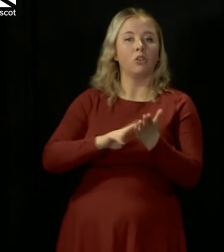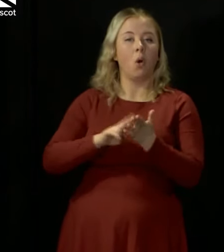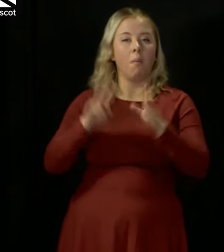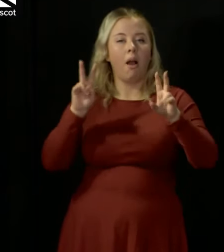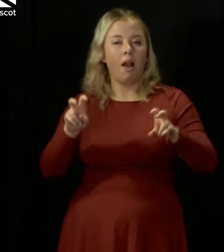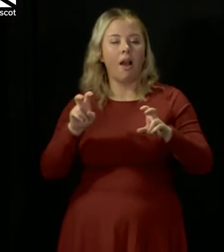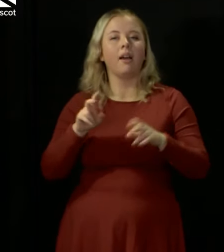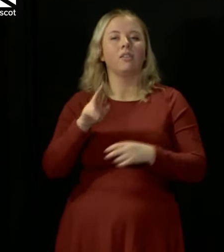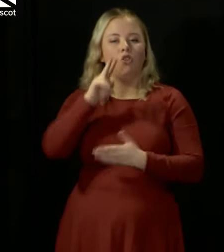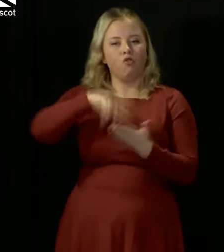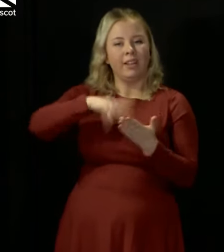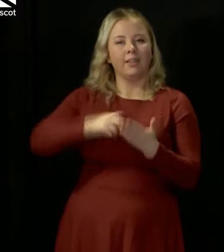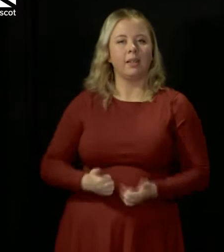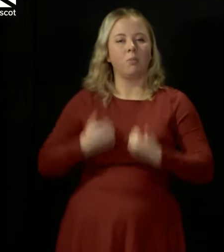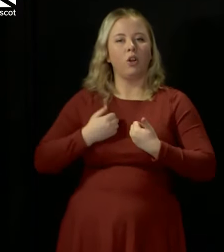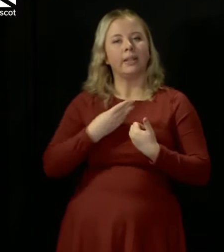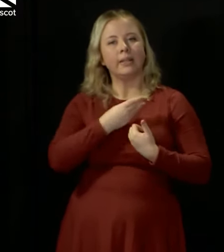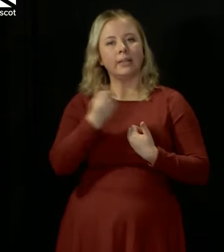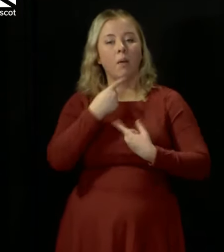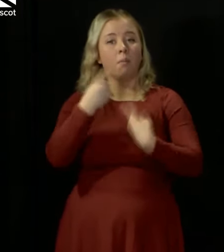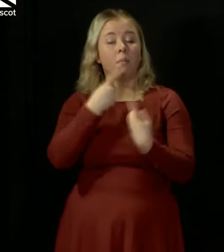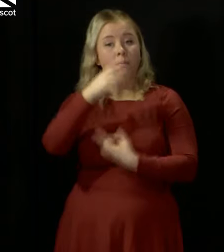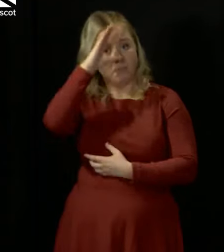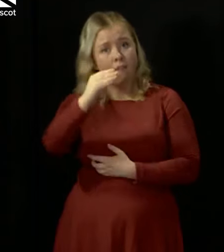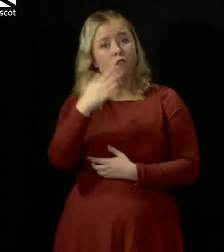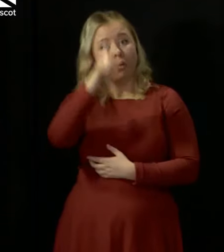will have been this morning some reports from Germany, that have started to ease some of